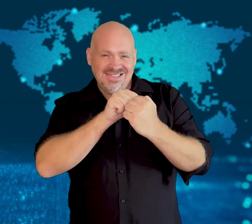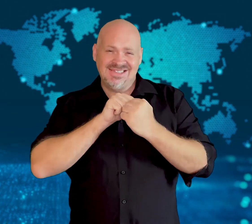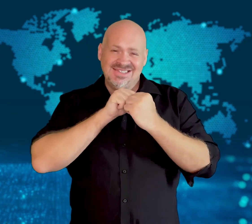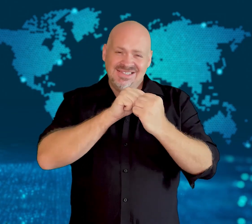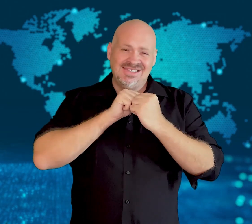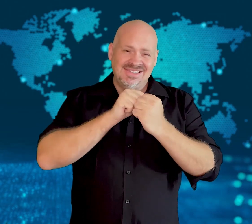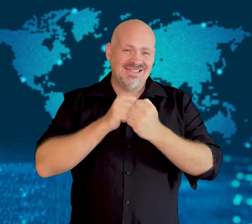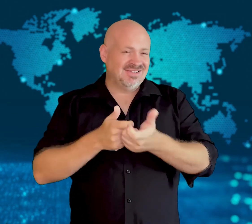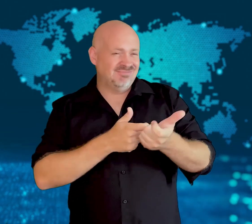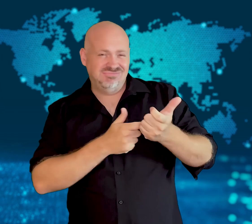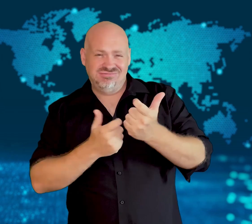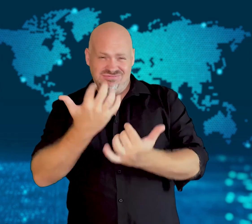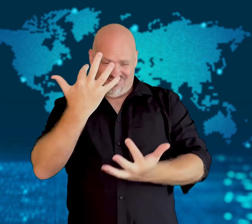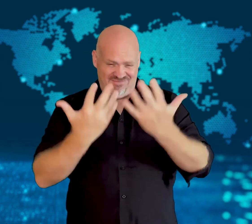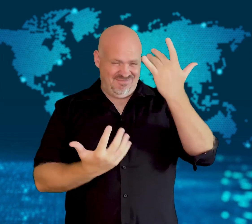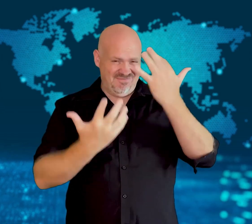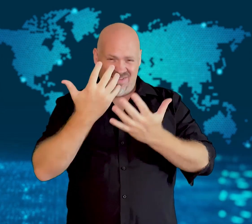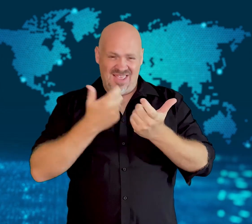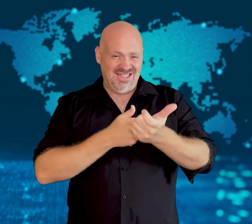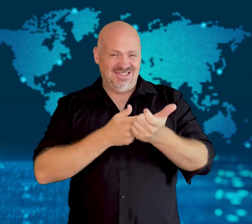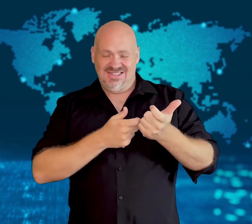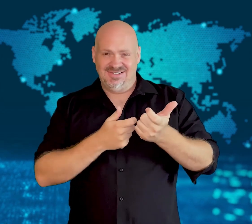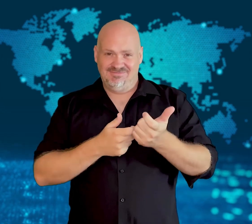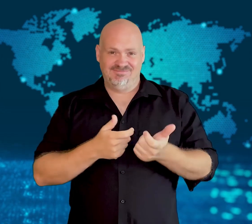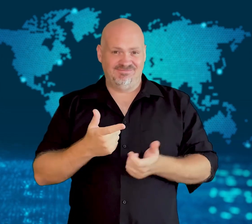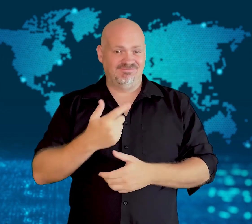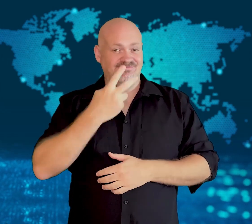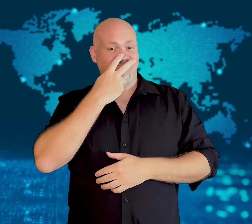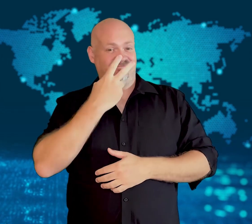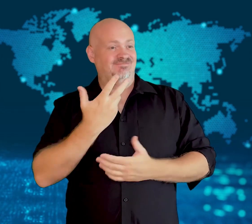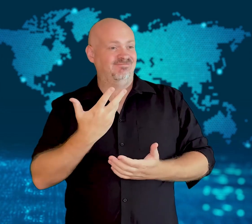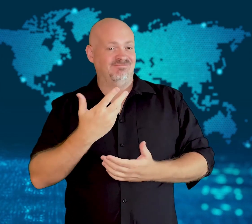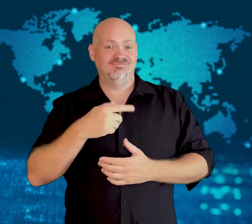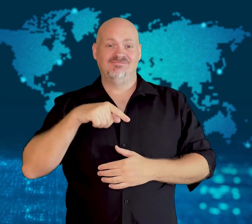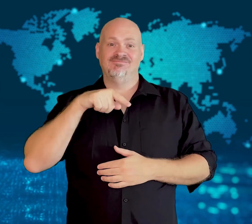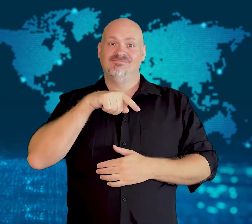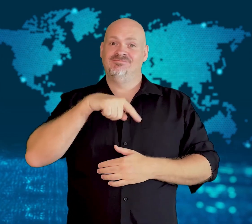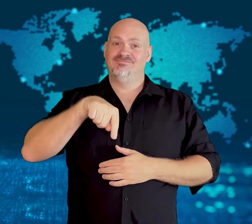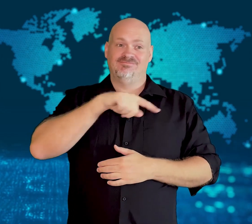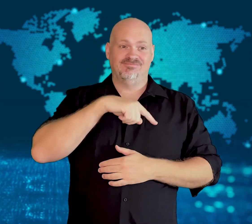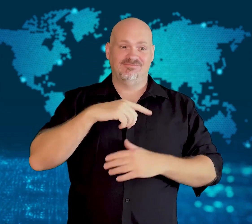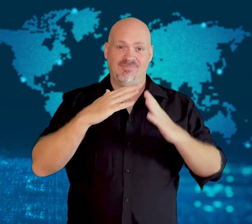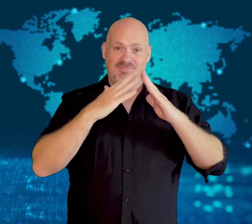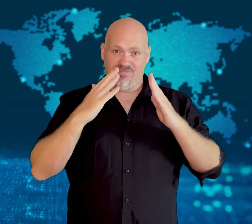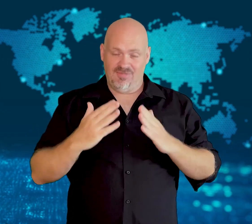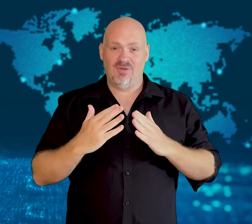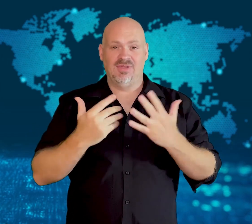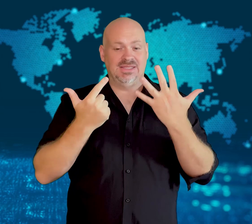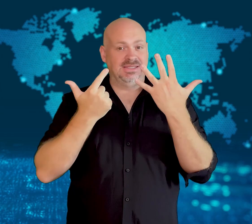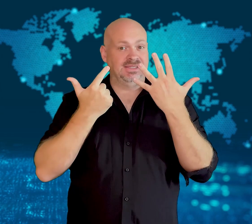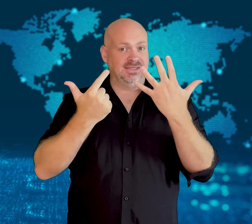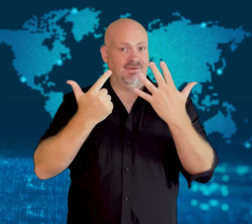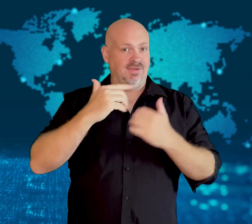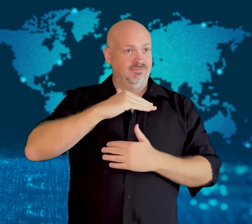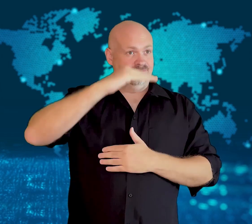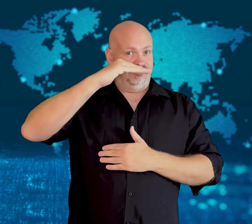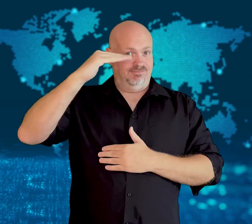As he struggled to fight off the blaze, he discovered the victims -